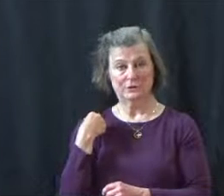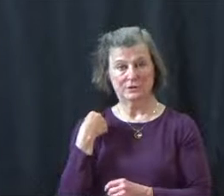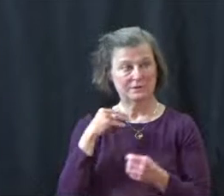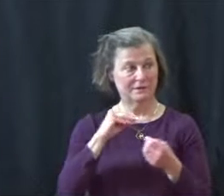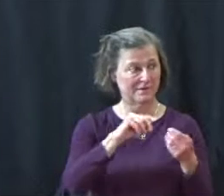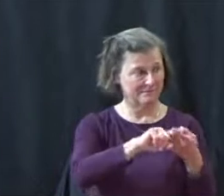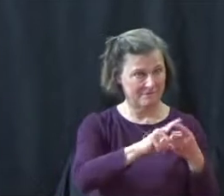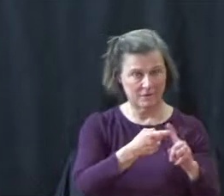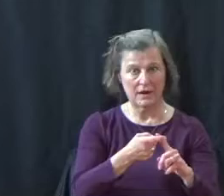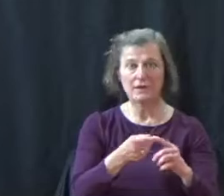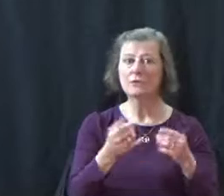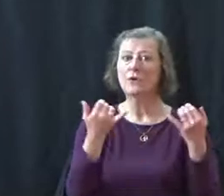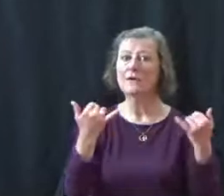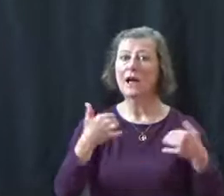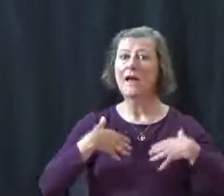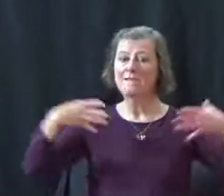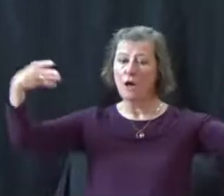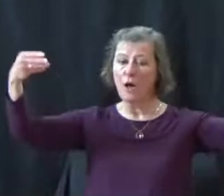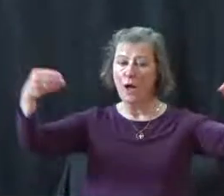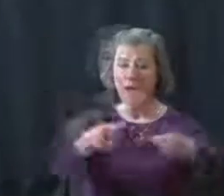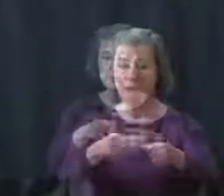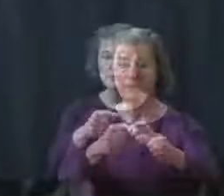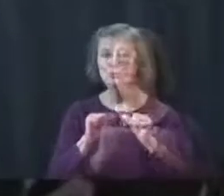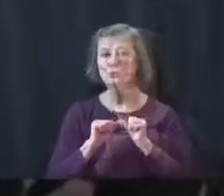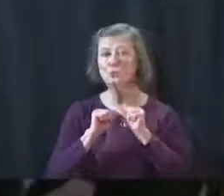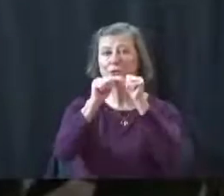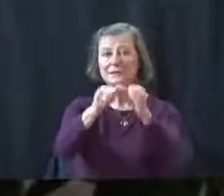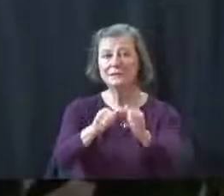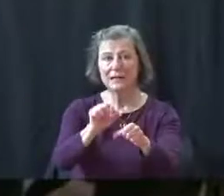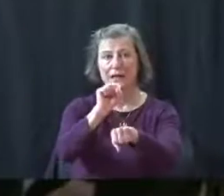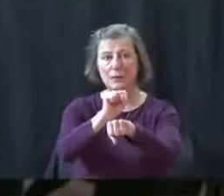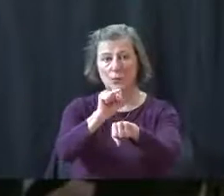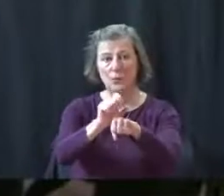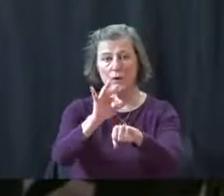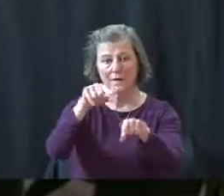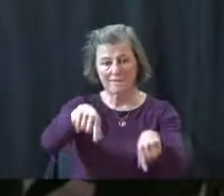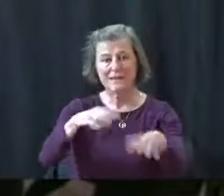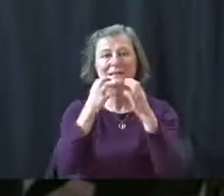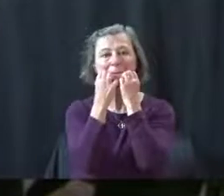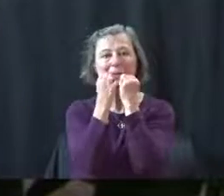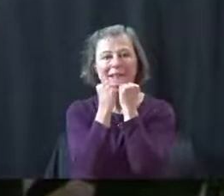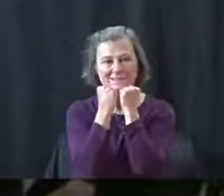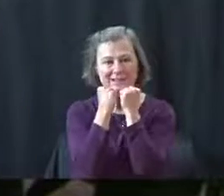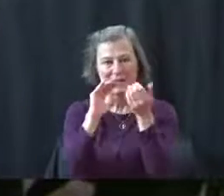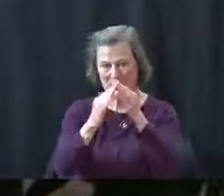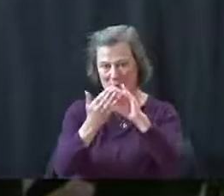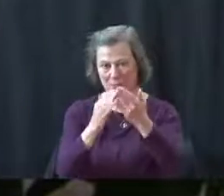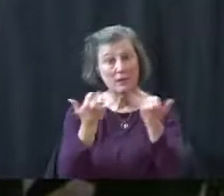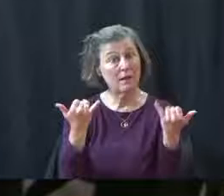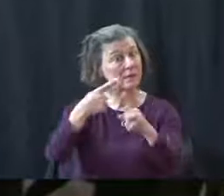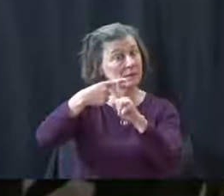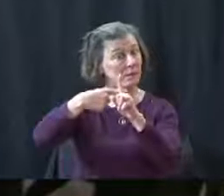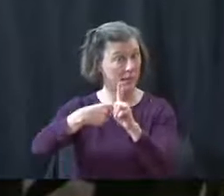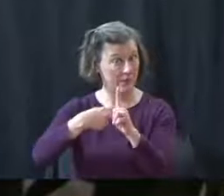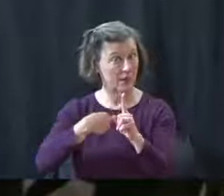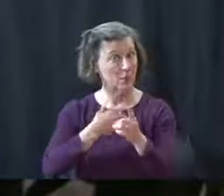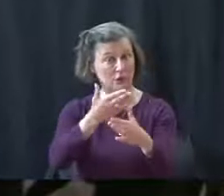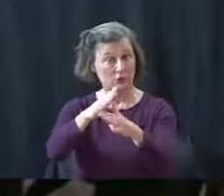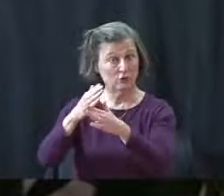So let there be an offering to sustain the work of this beloved community. This month we are sharing the plate with the